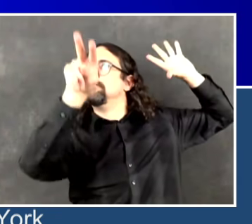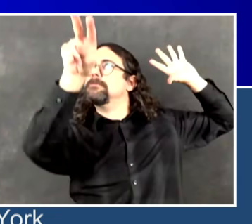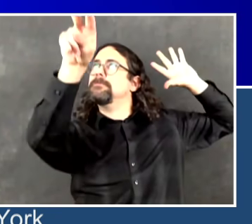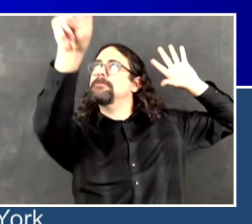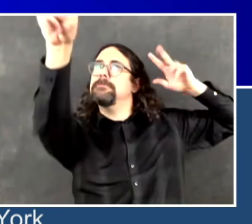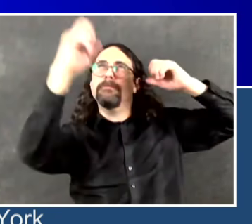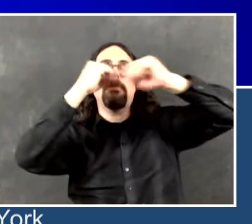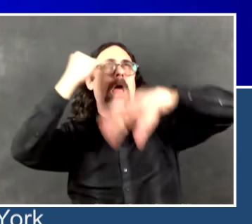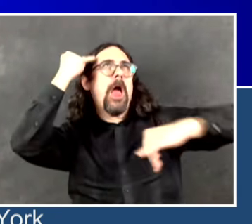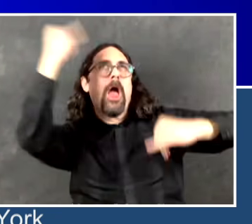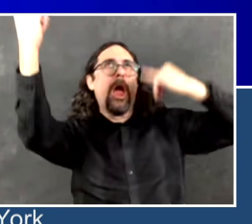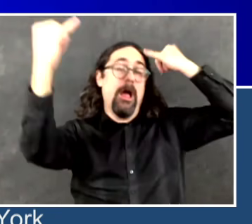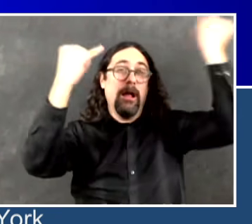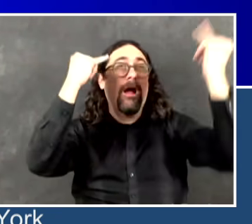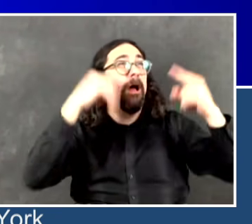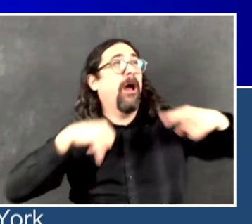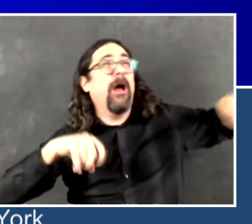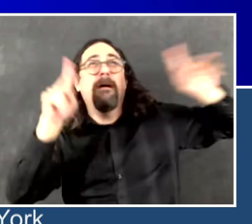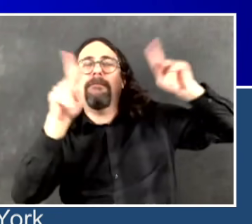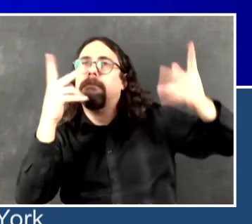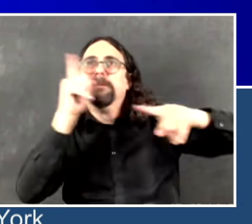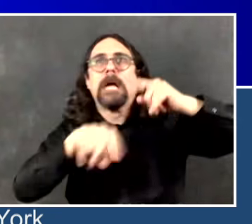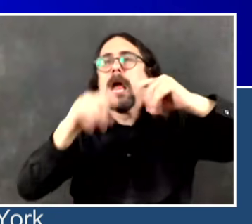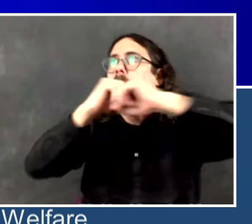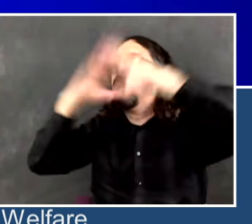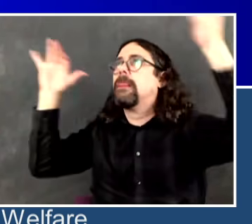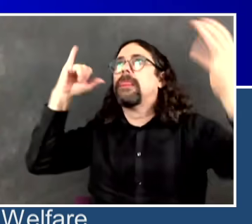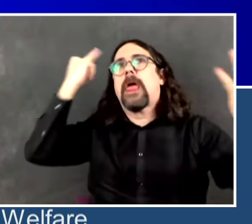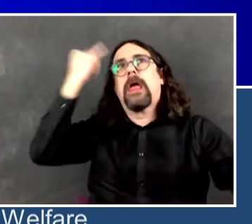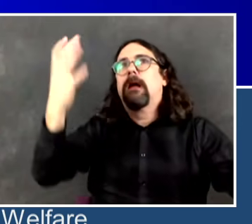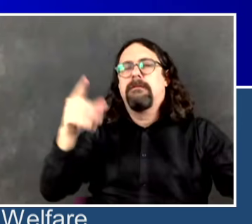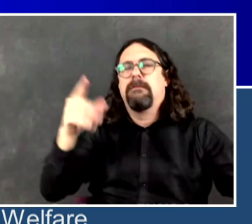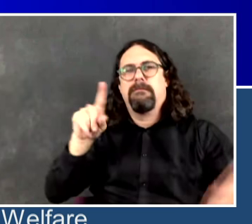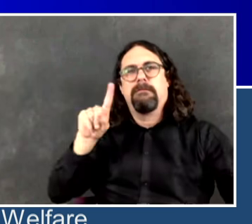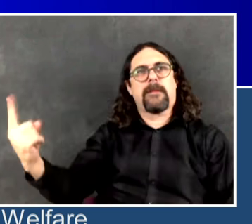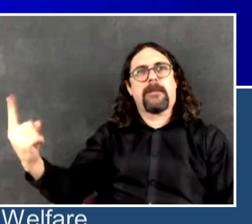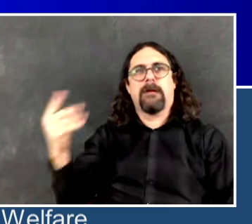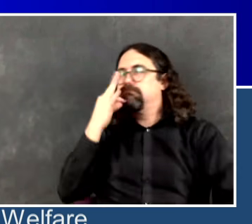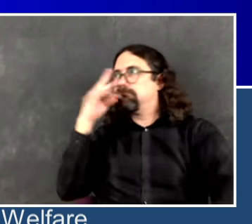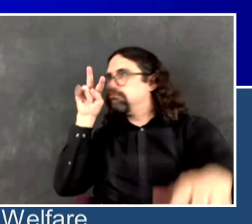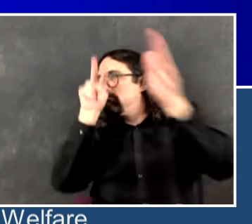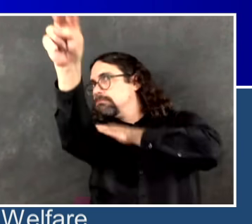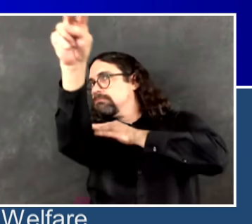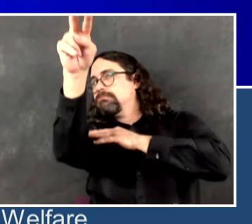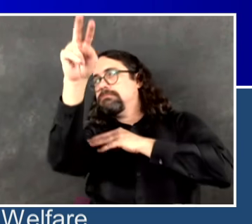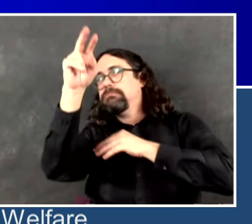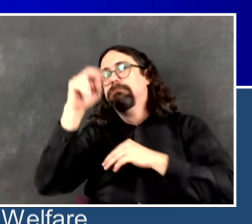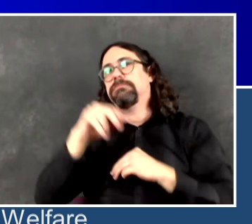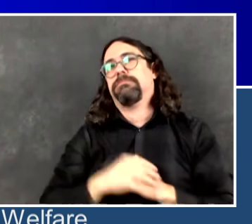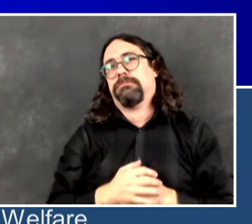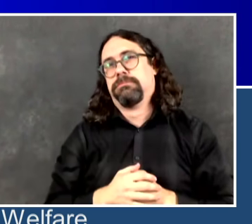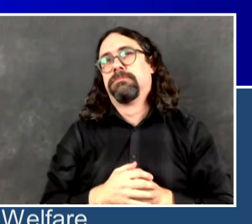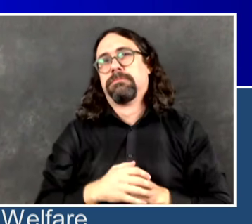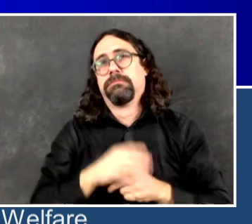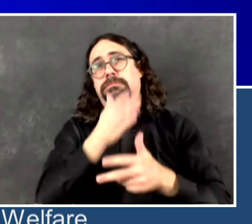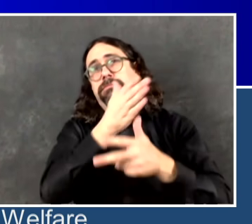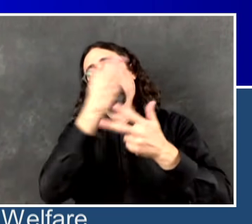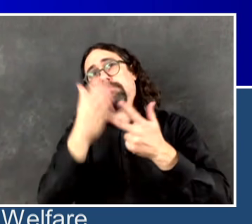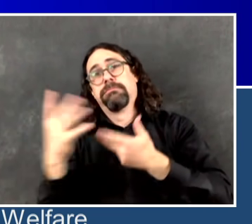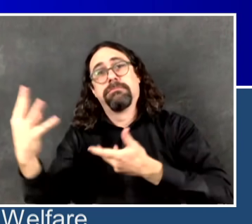JUST TO COME BACK BUT COME BACK STRONGER. HIS EXTRAORDINARY EXPERIENCE WILL